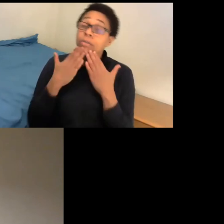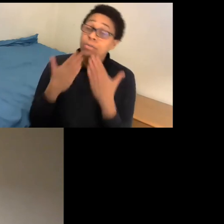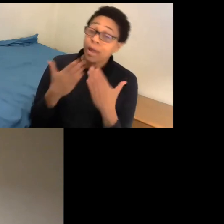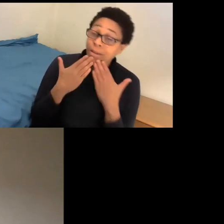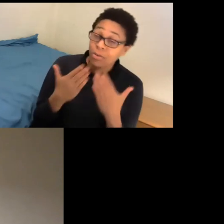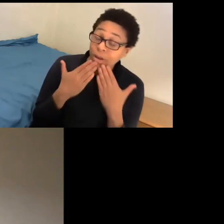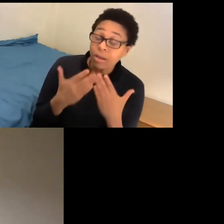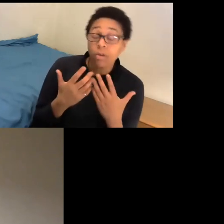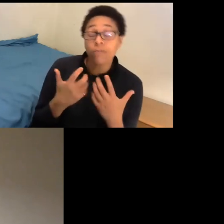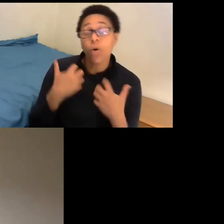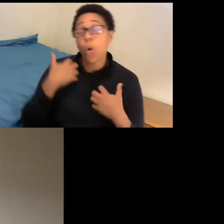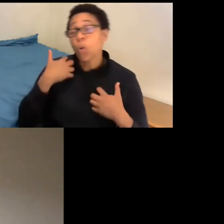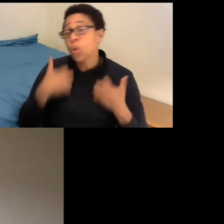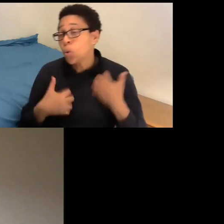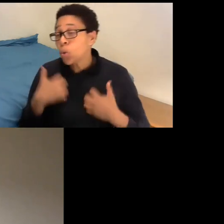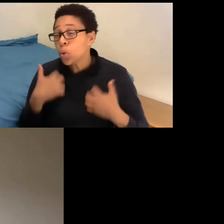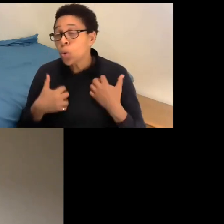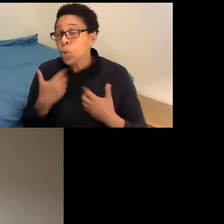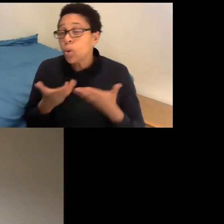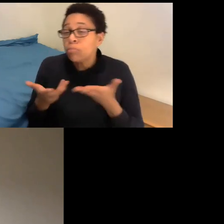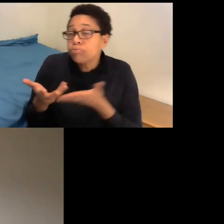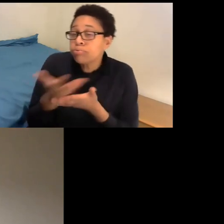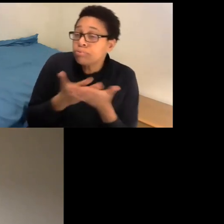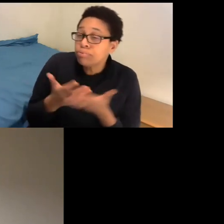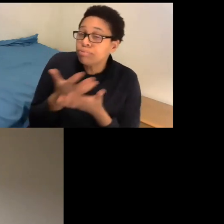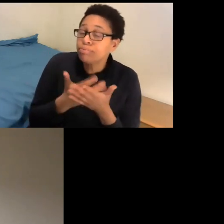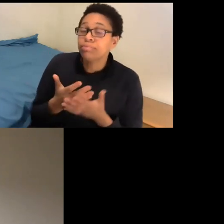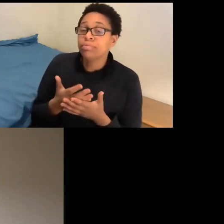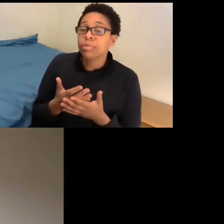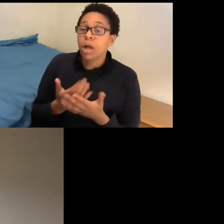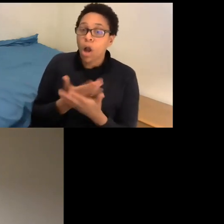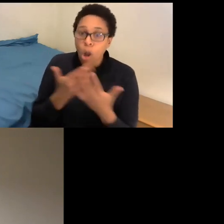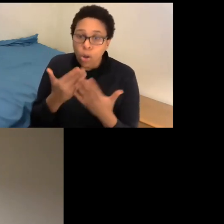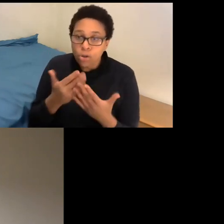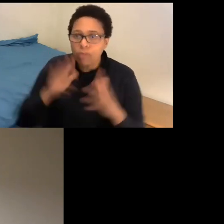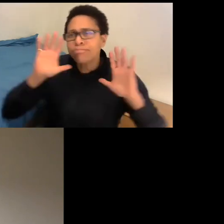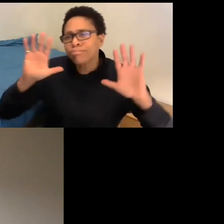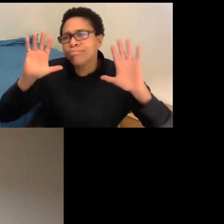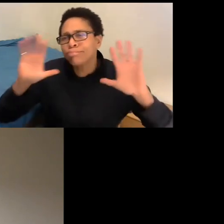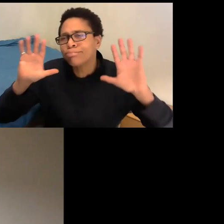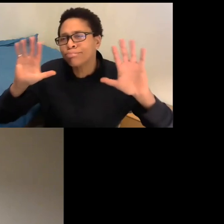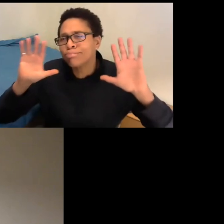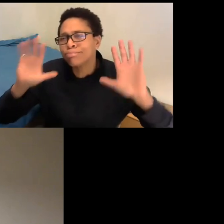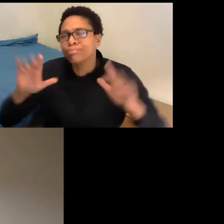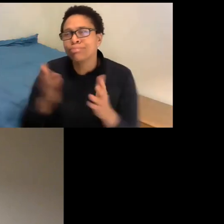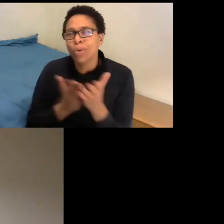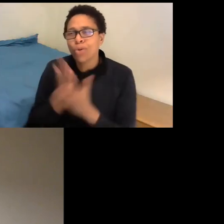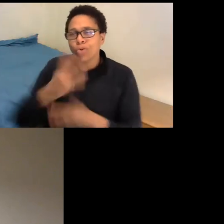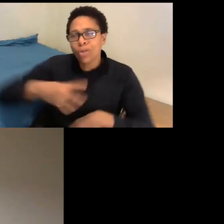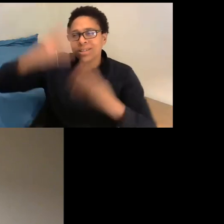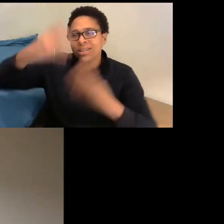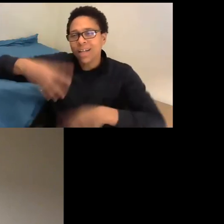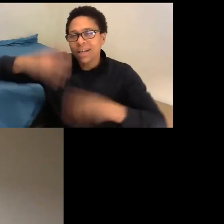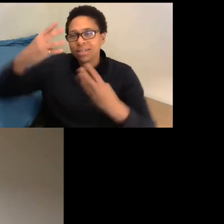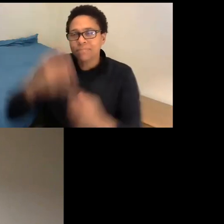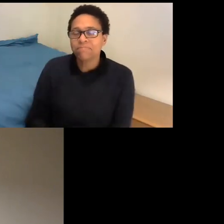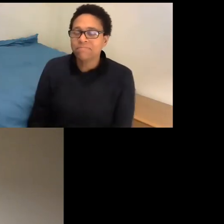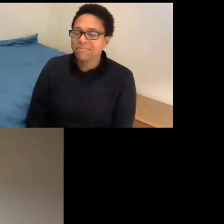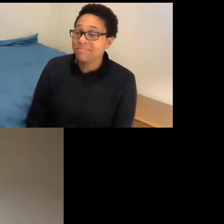fascinating talk. It's been great. And I think getting lots of appreciation in the comments already. Dr Shah: Well, thank you so much, Maryanne, I've really